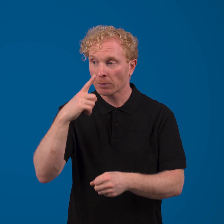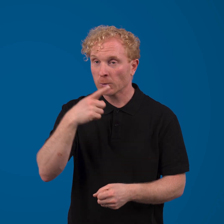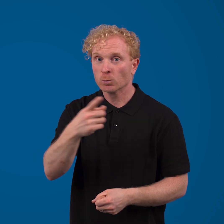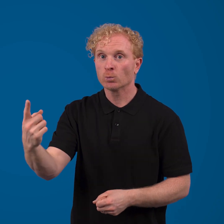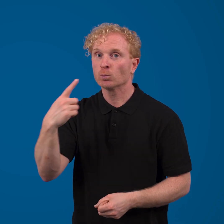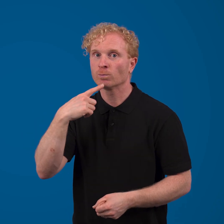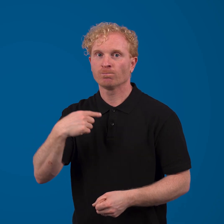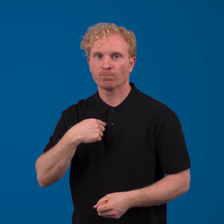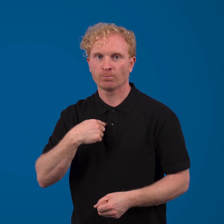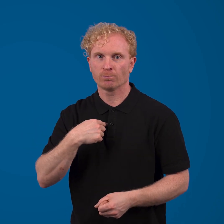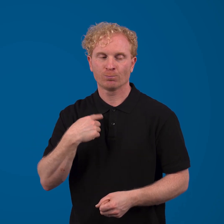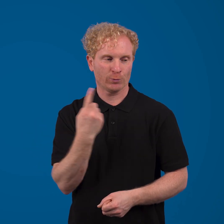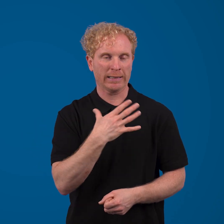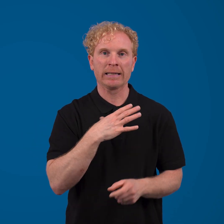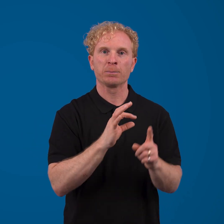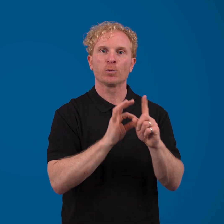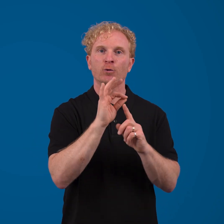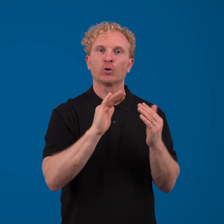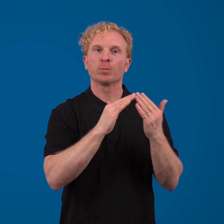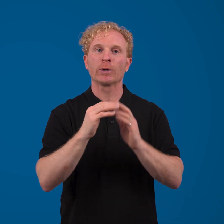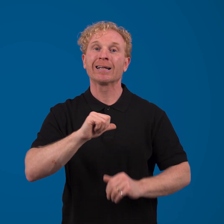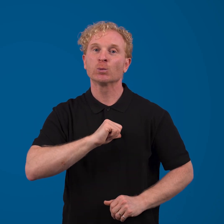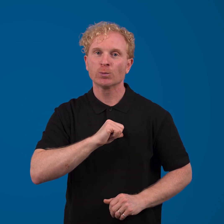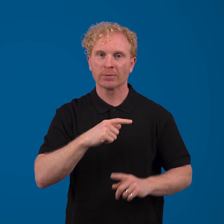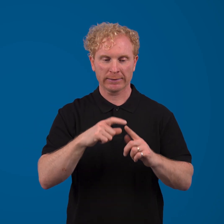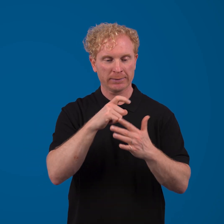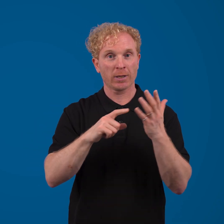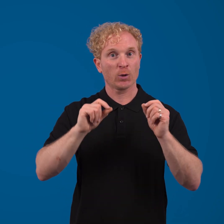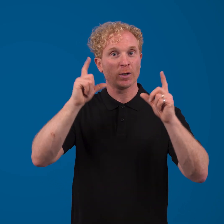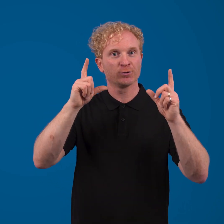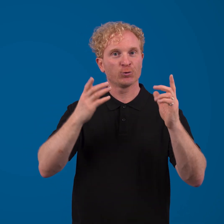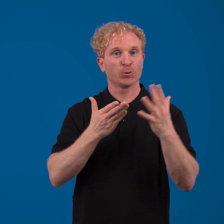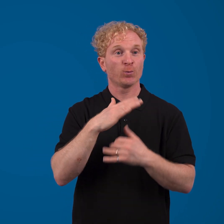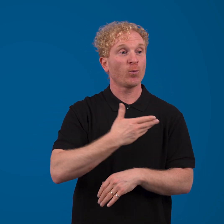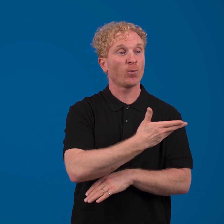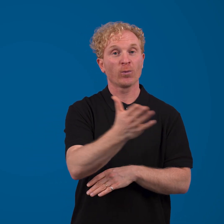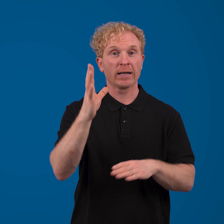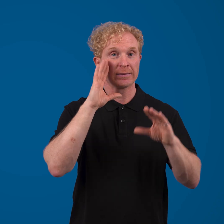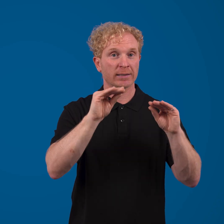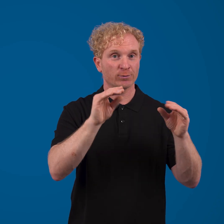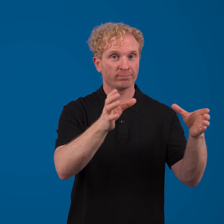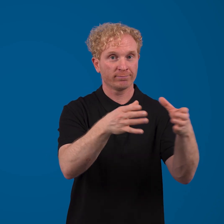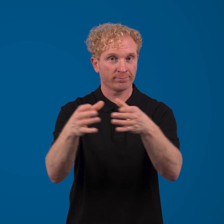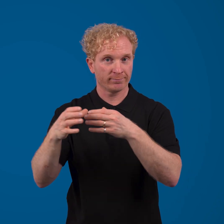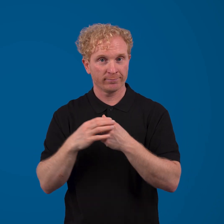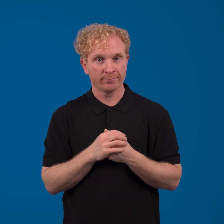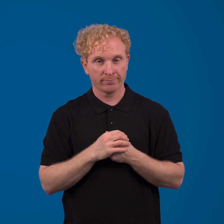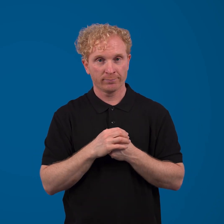People told us we need to improve community attitudes and disability awareness across education settings.